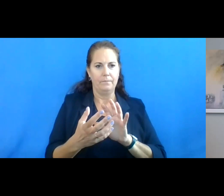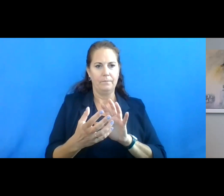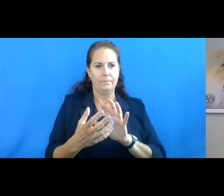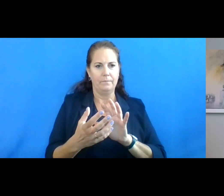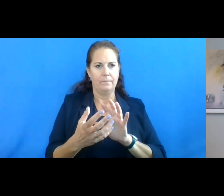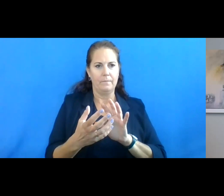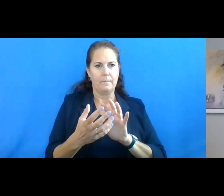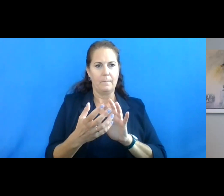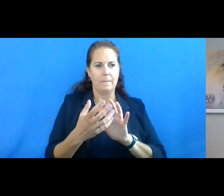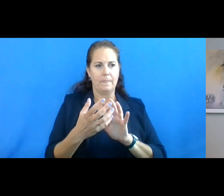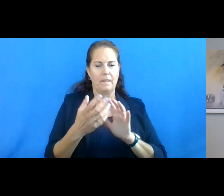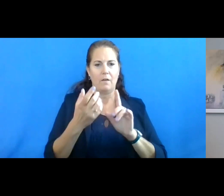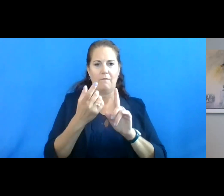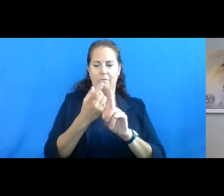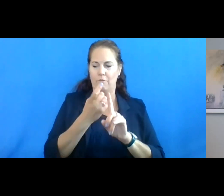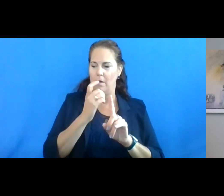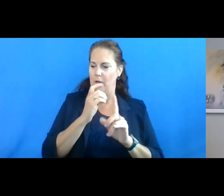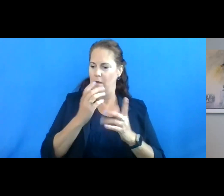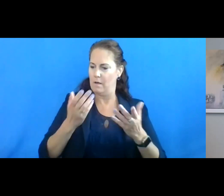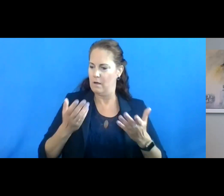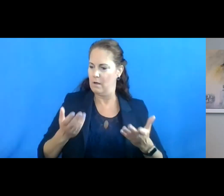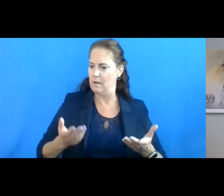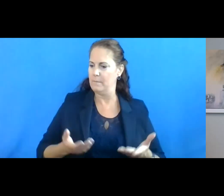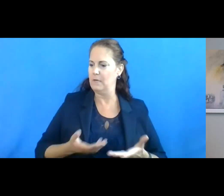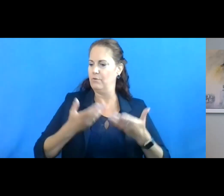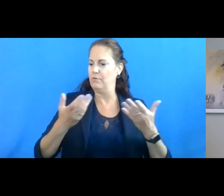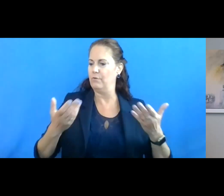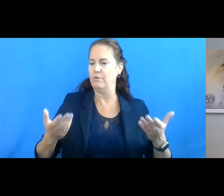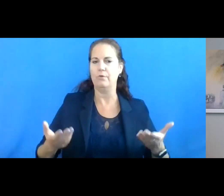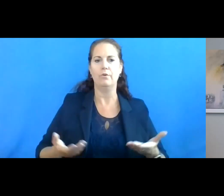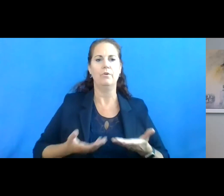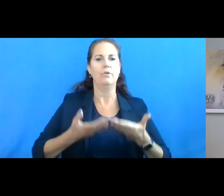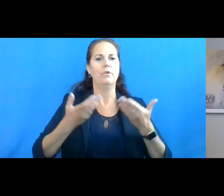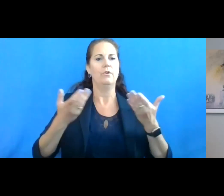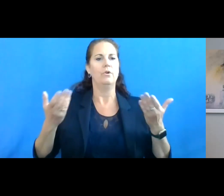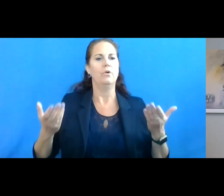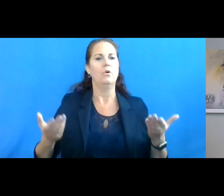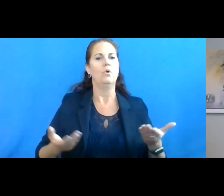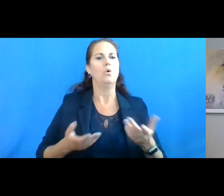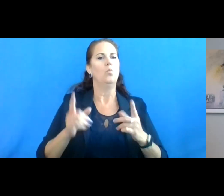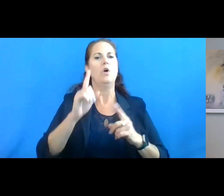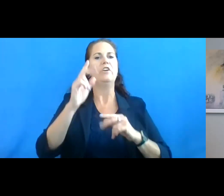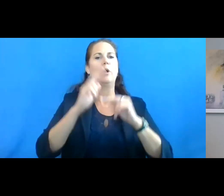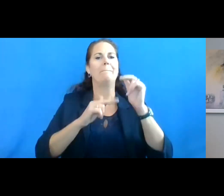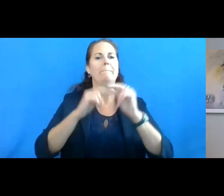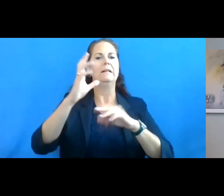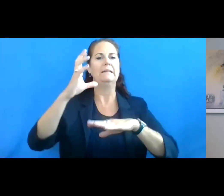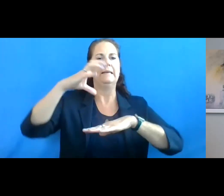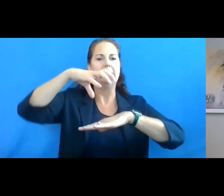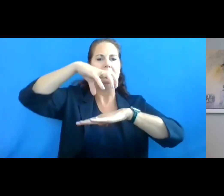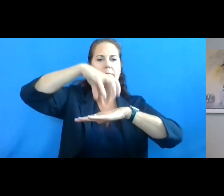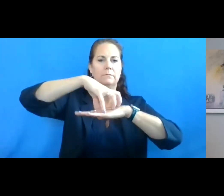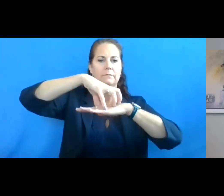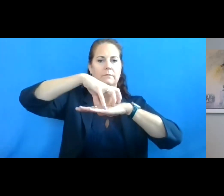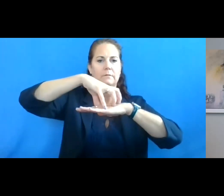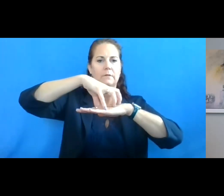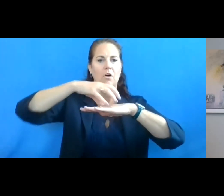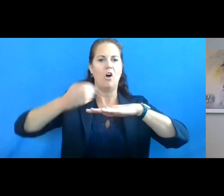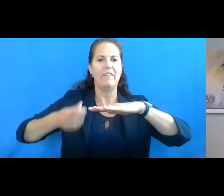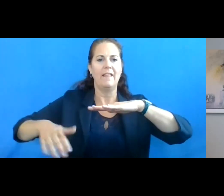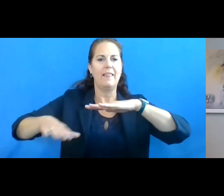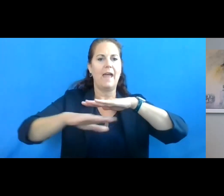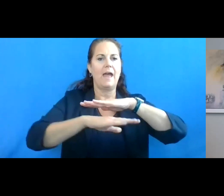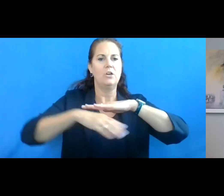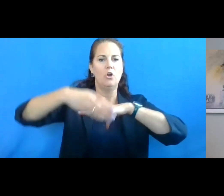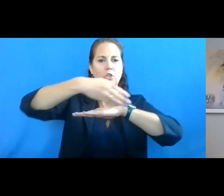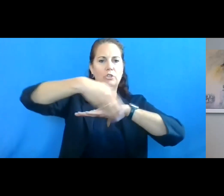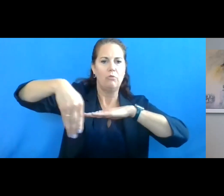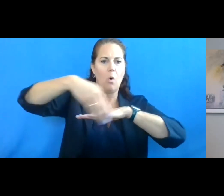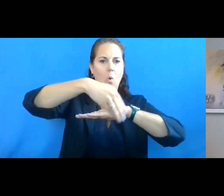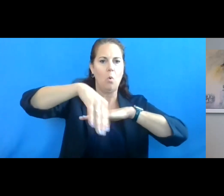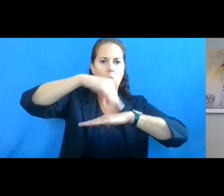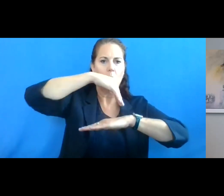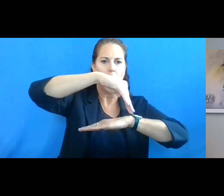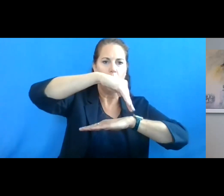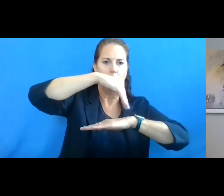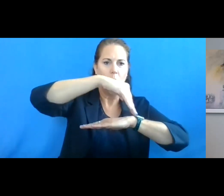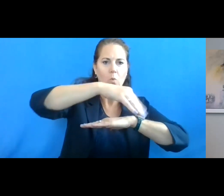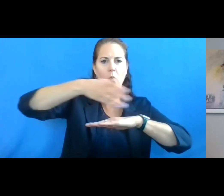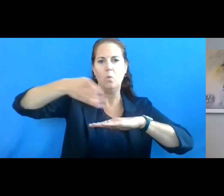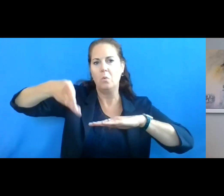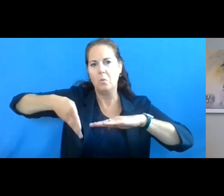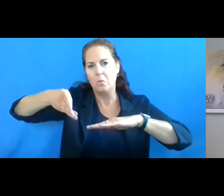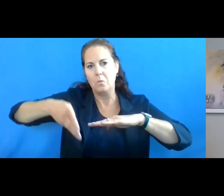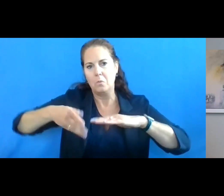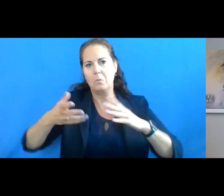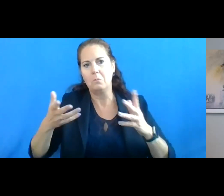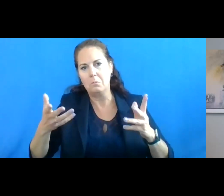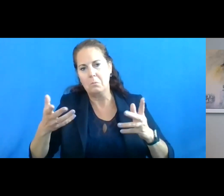And going out from there, where your building sits on the land.